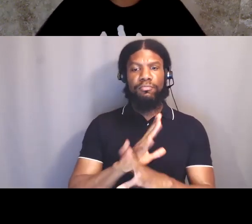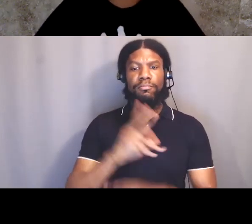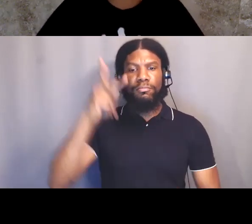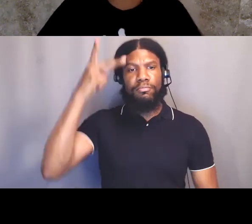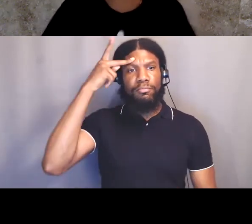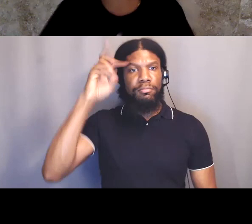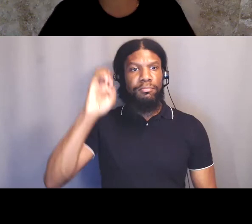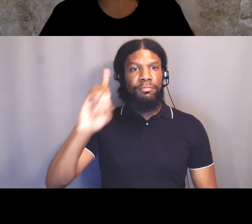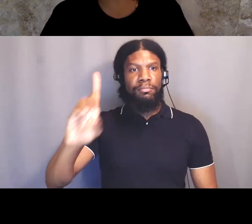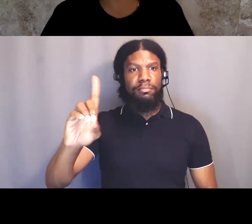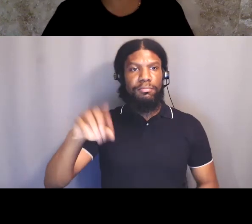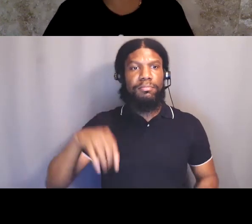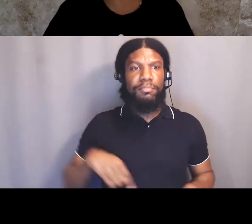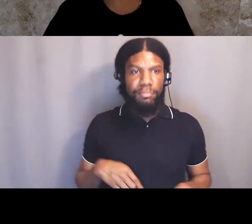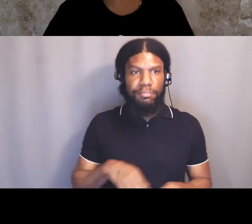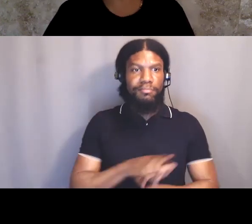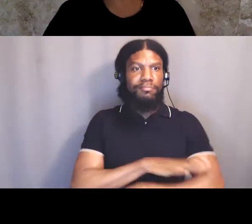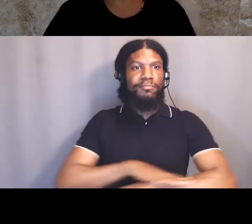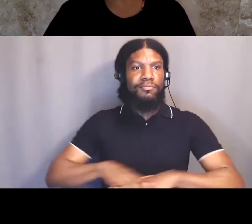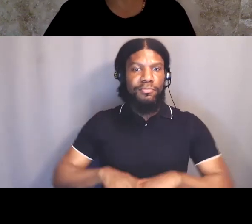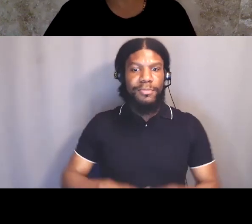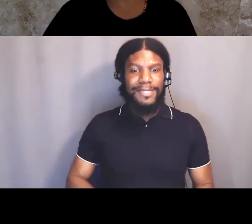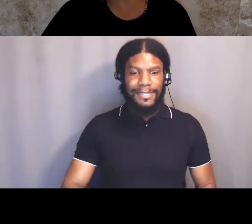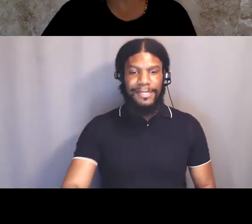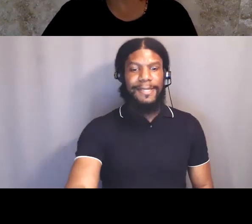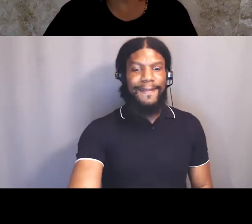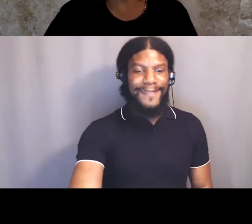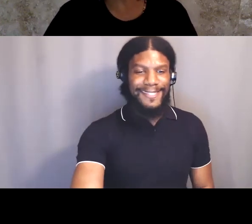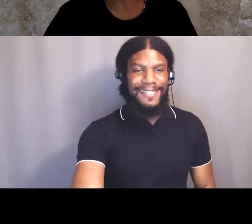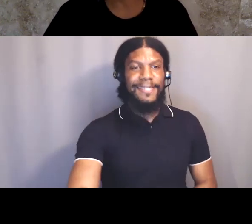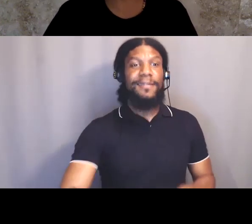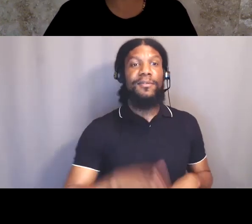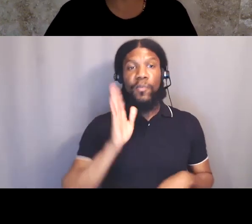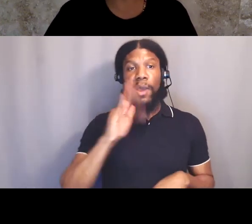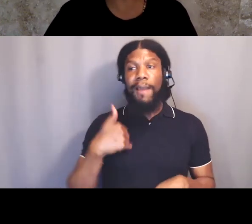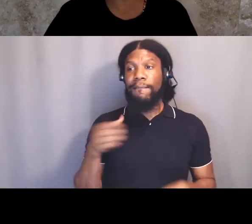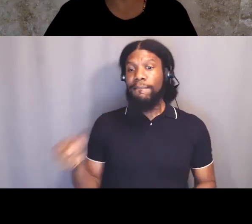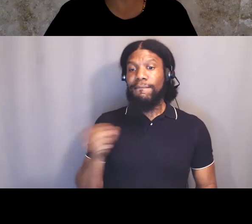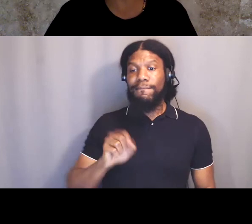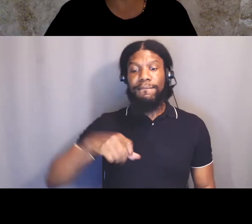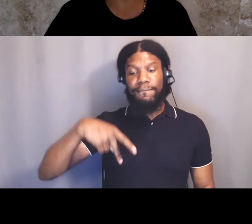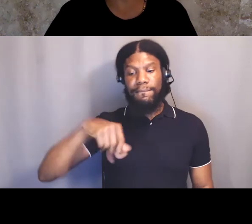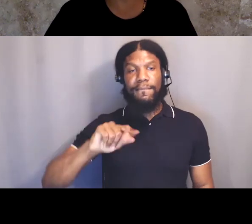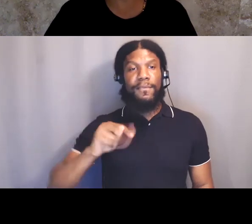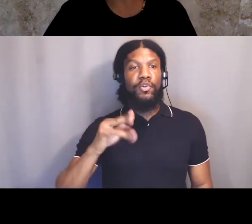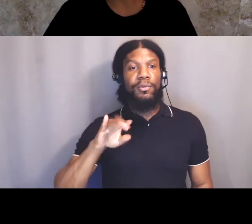We're gonna have a really really important conversation with Patrisse Cullors, who's a co-founder of Black Lives Matter.